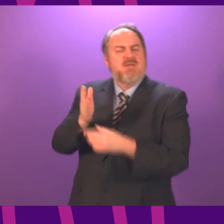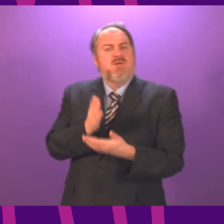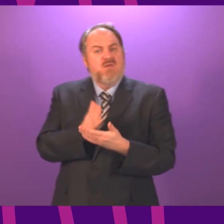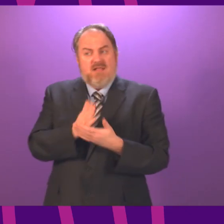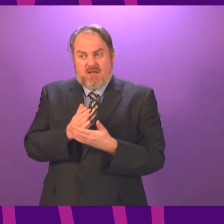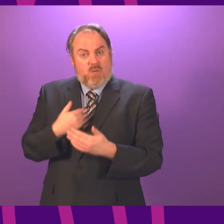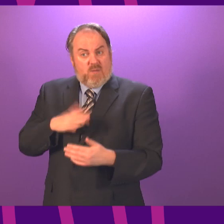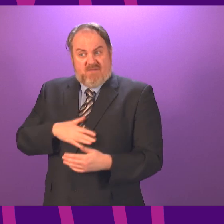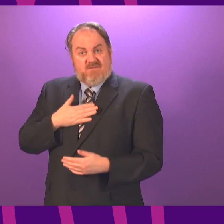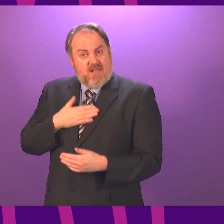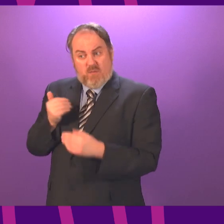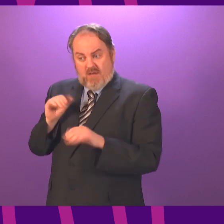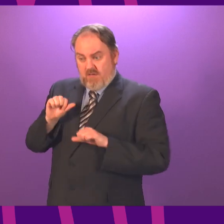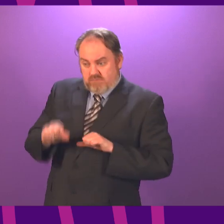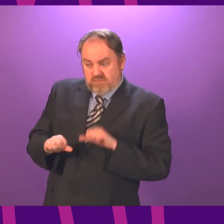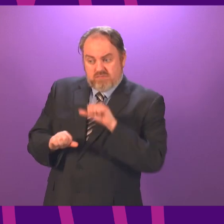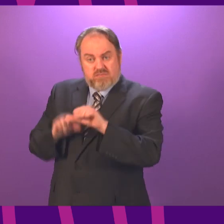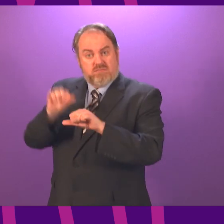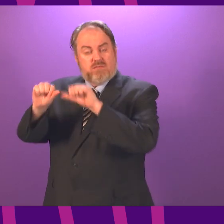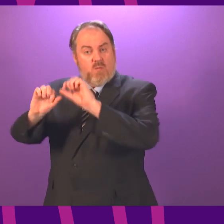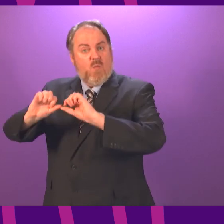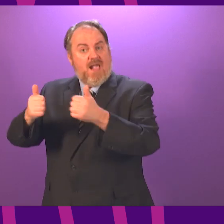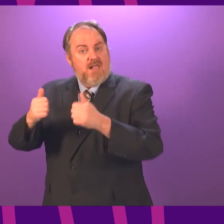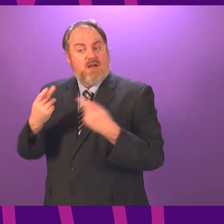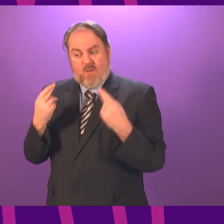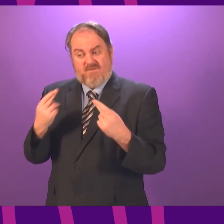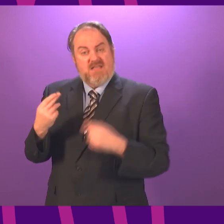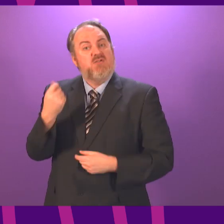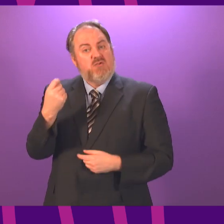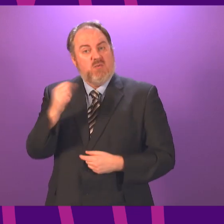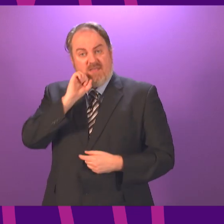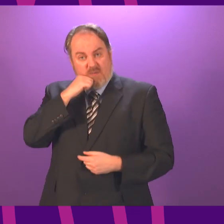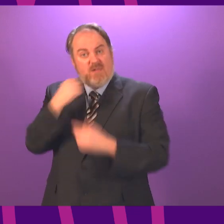been at any point in a year. We just need to make sure that we are doing this sensibly